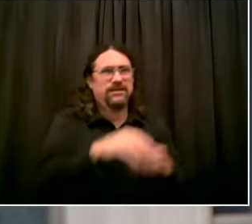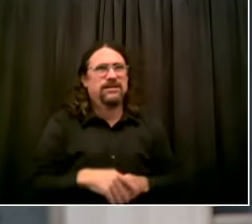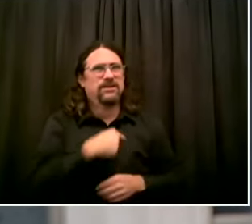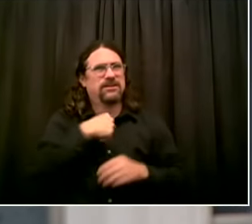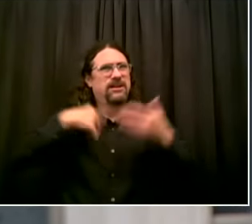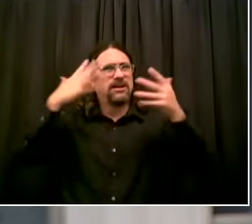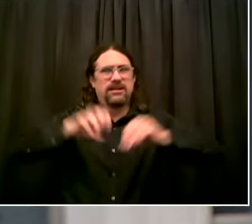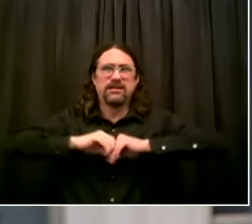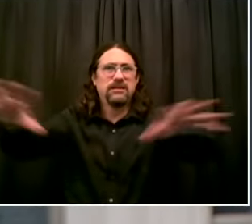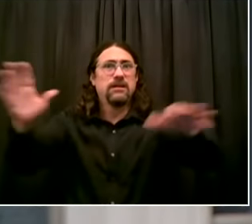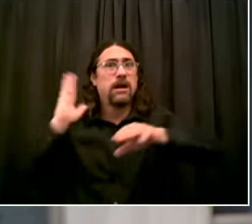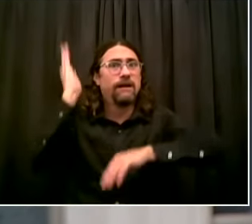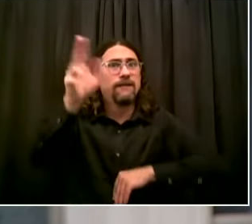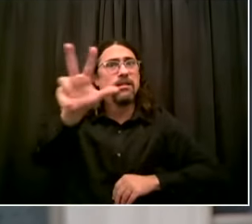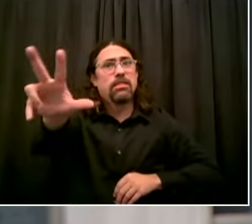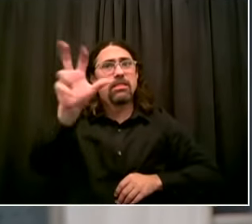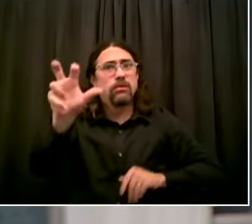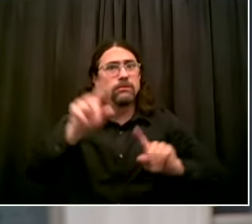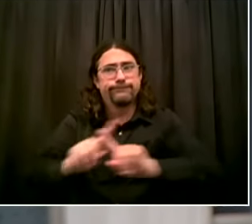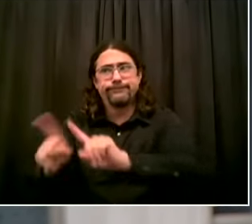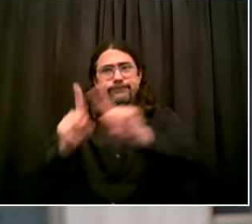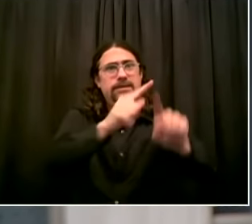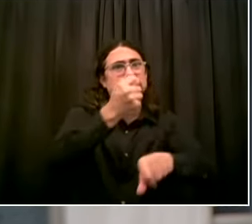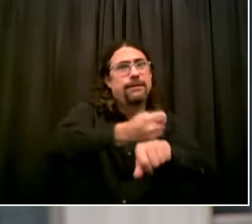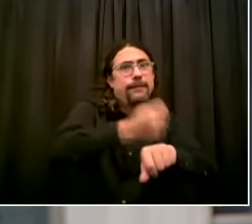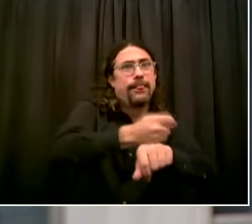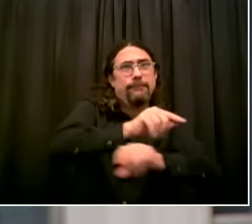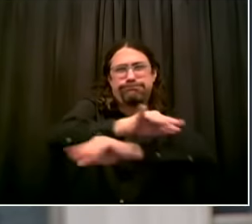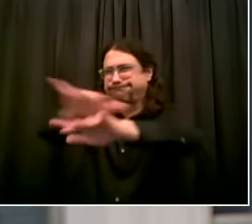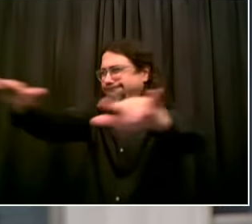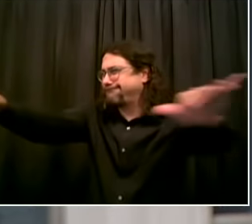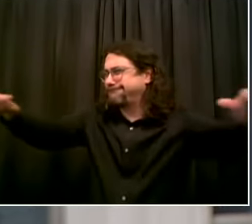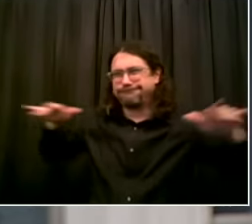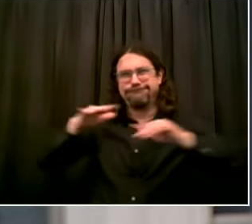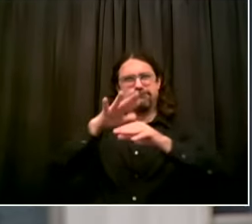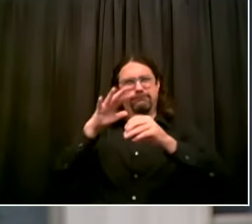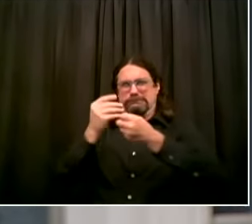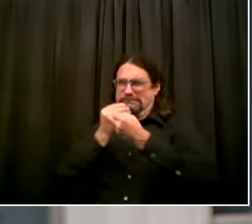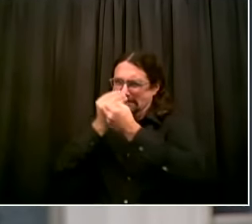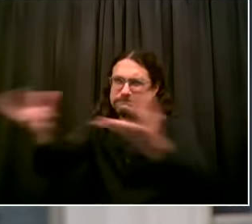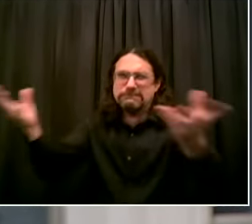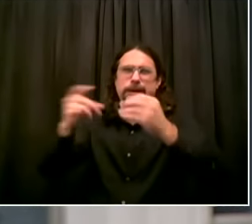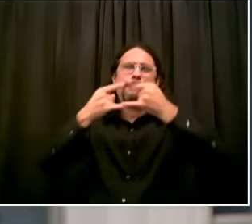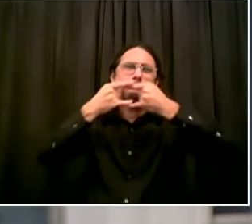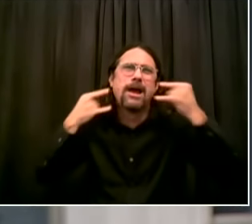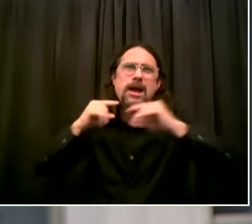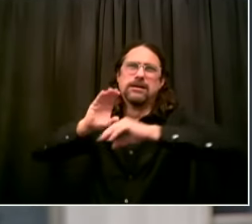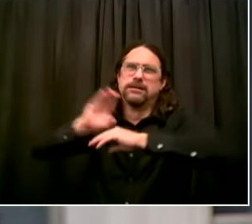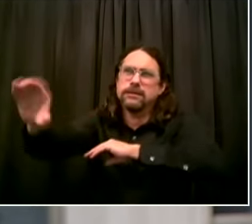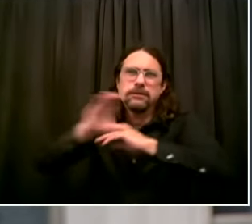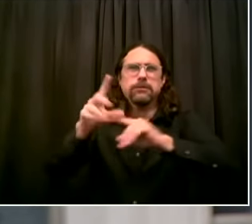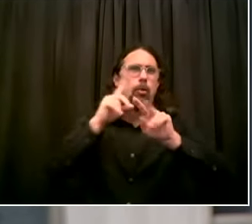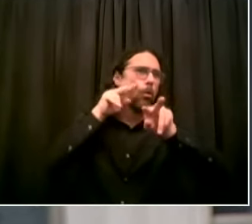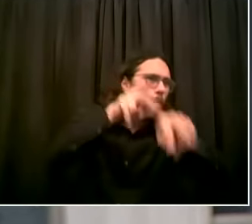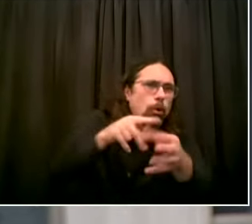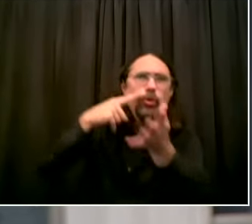TREMENDOUS RESPECT FROM THOSE COMMUNITY LEADERS FOR DOCTOR KATZ AND HIS COMPASSION AND UNDERSTANDNGI F O THE COMMUNITY AND ALL OF THE